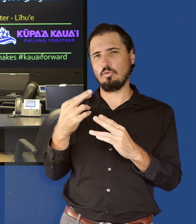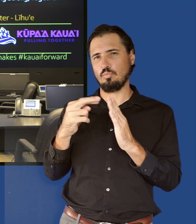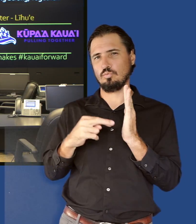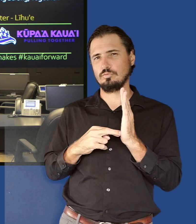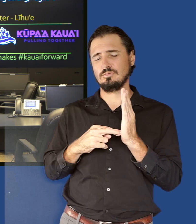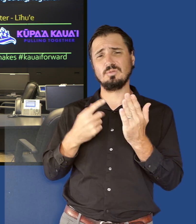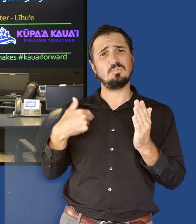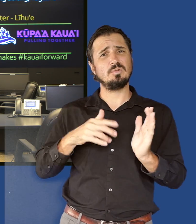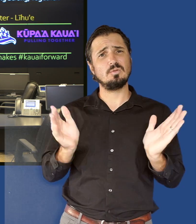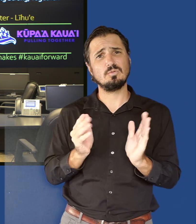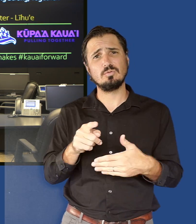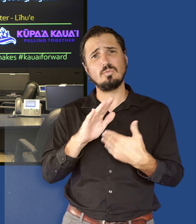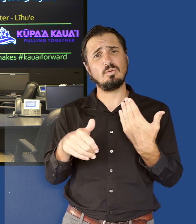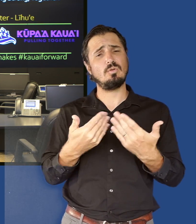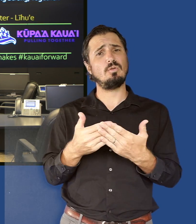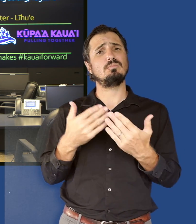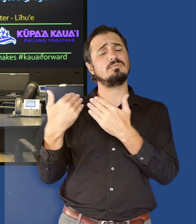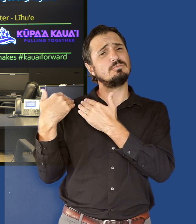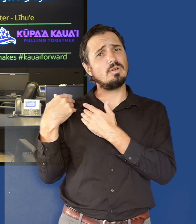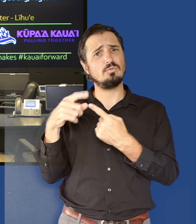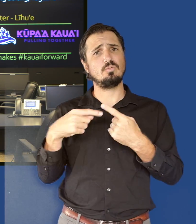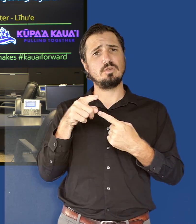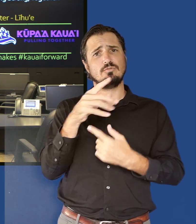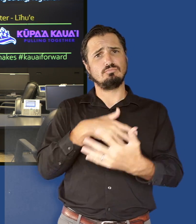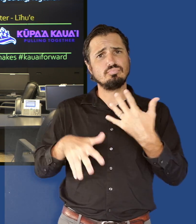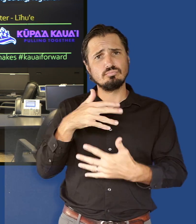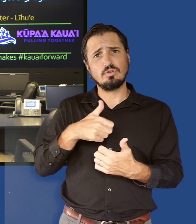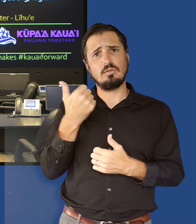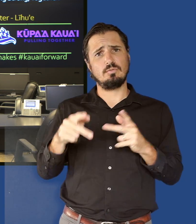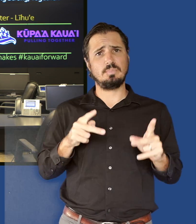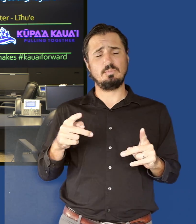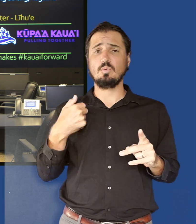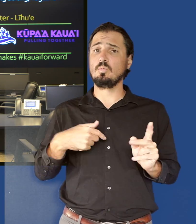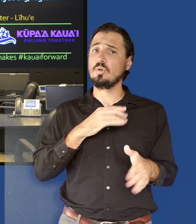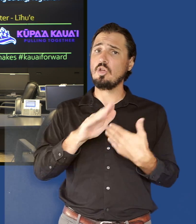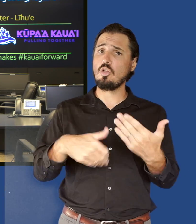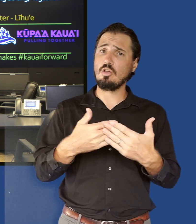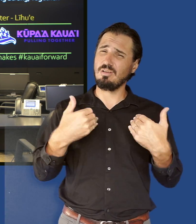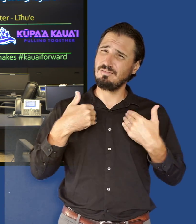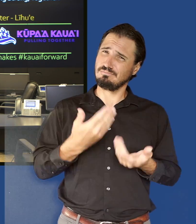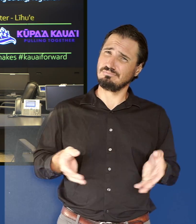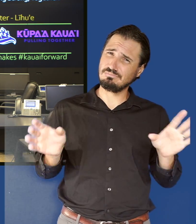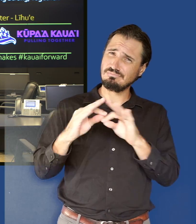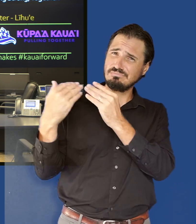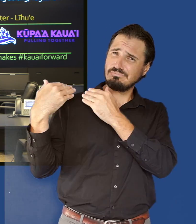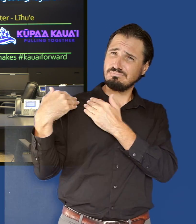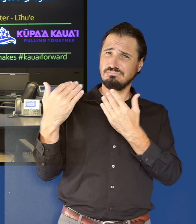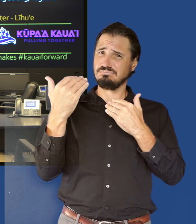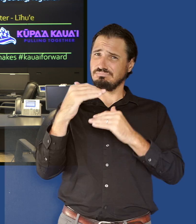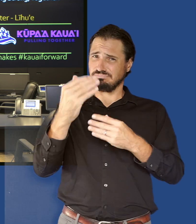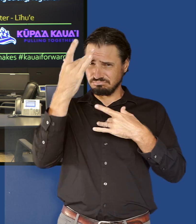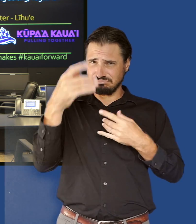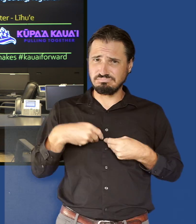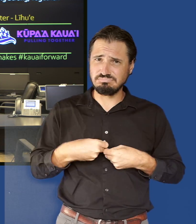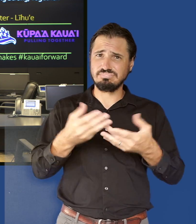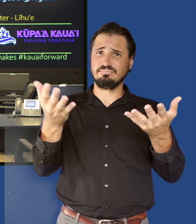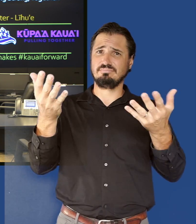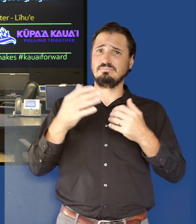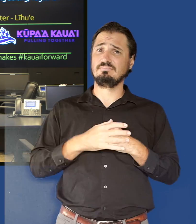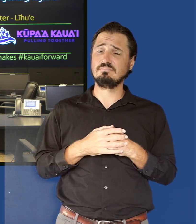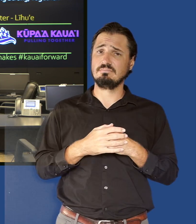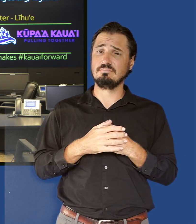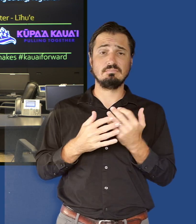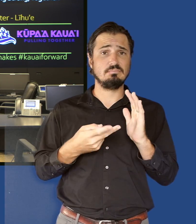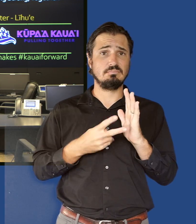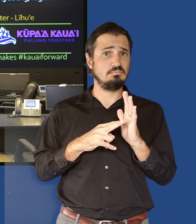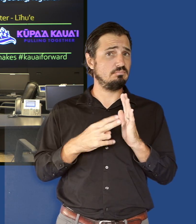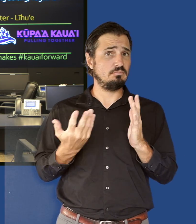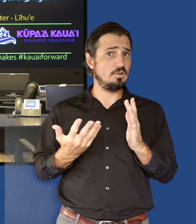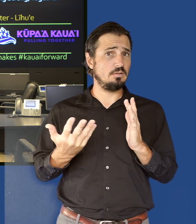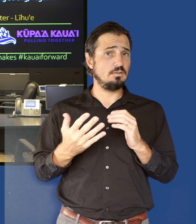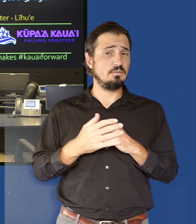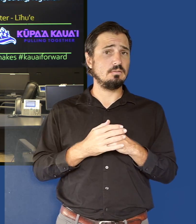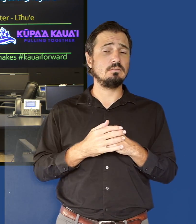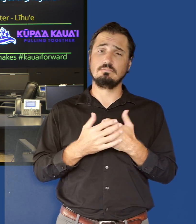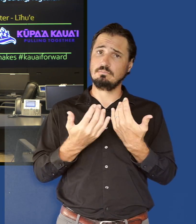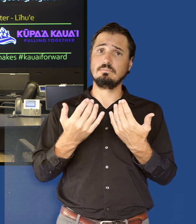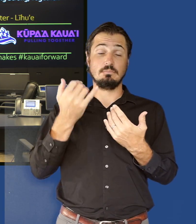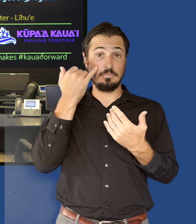We urge you to please be responsible in how you engage with others. We each have a role to play in mitigating the spread of COVID-19 on our island….that means…